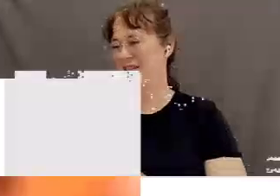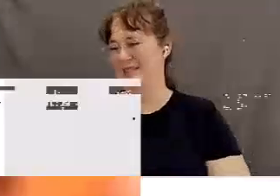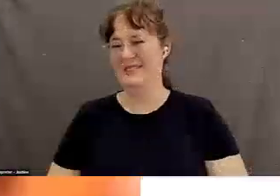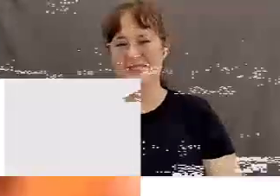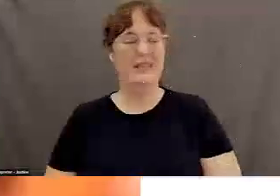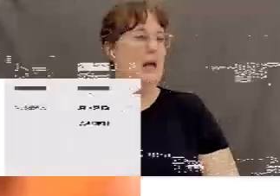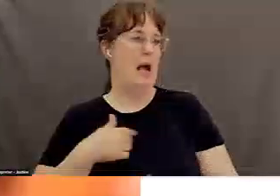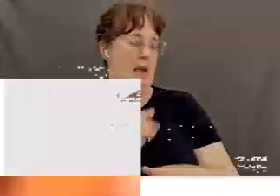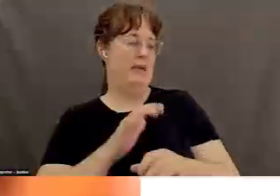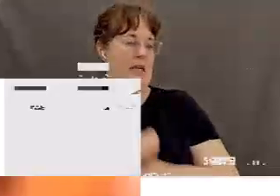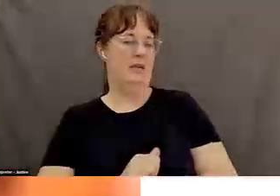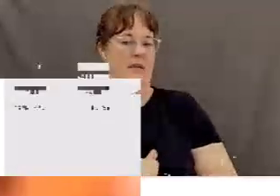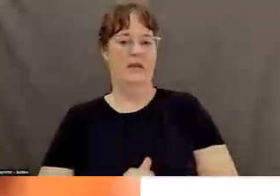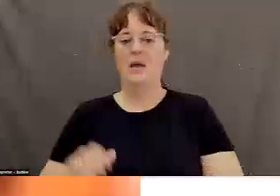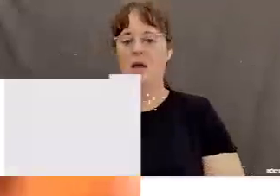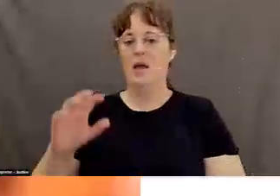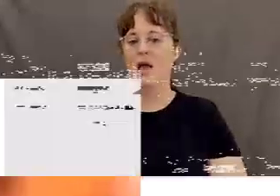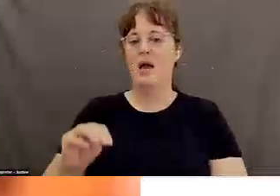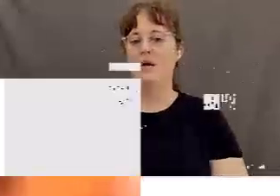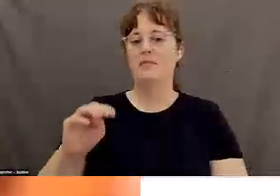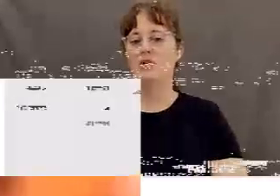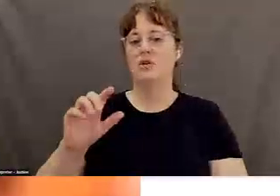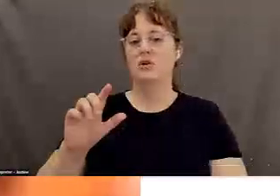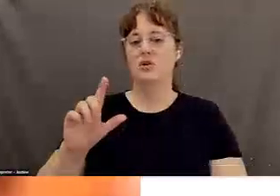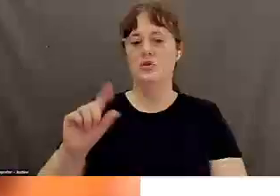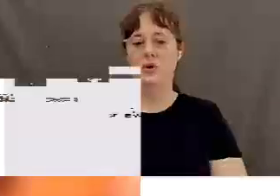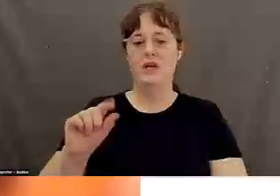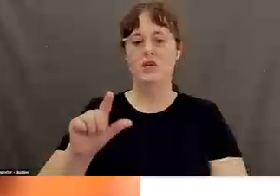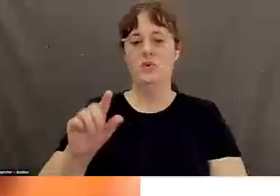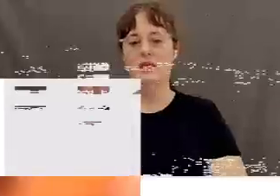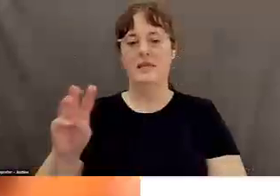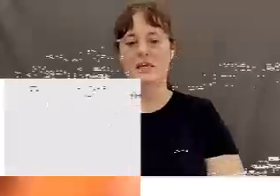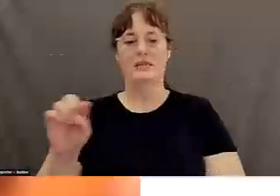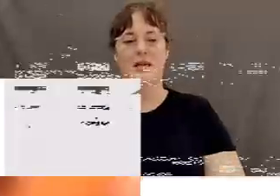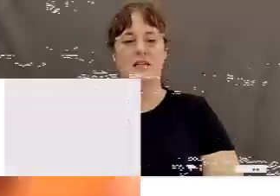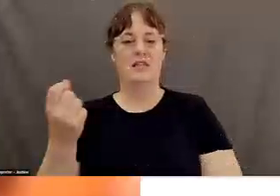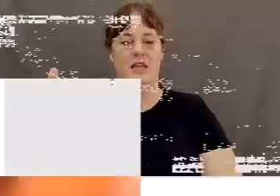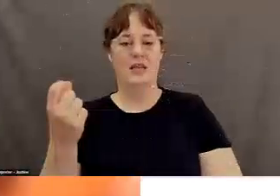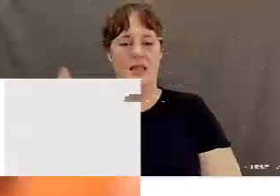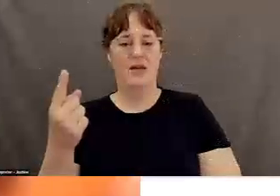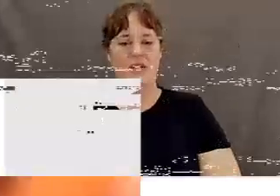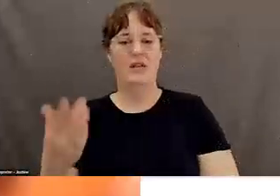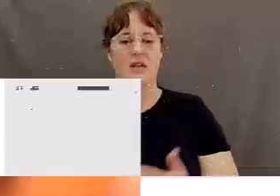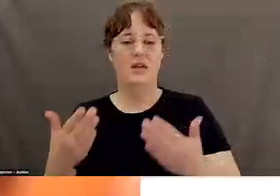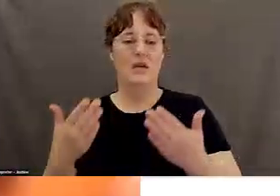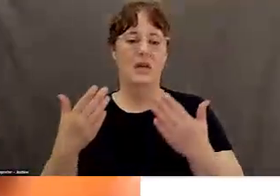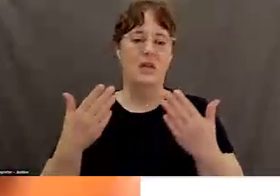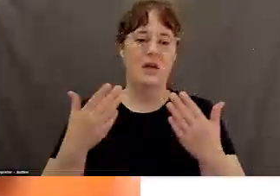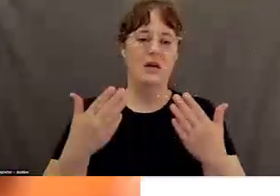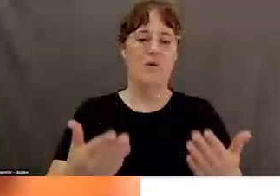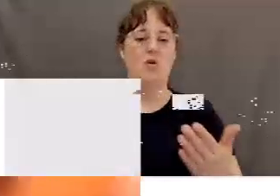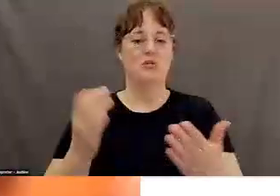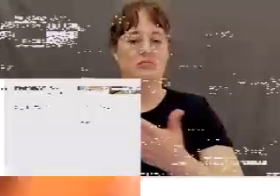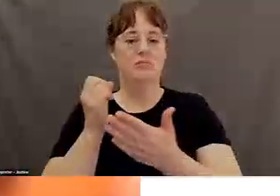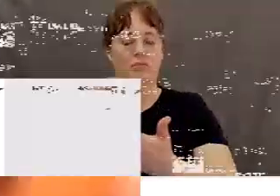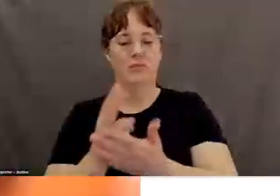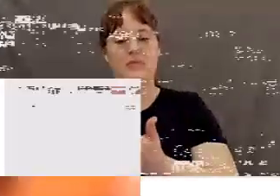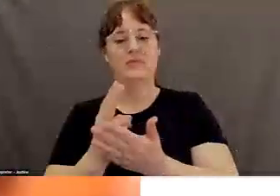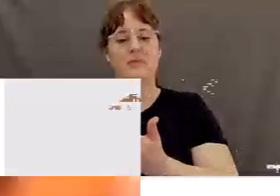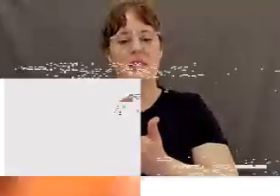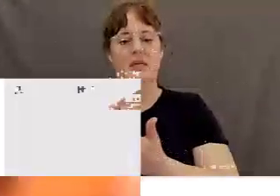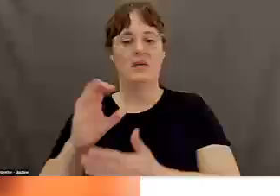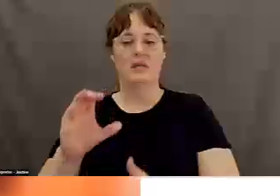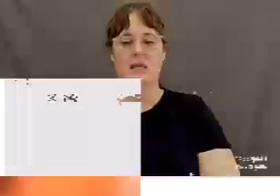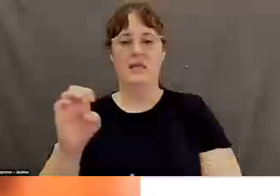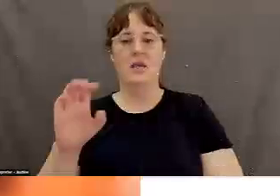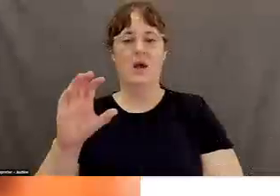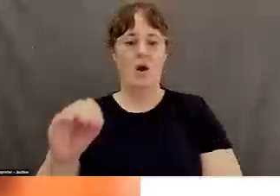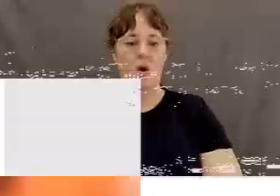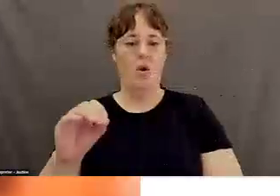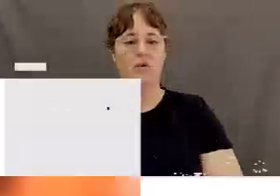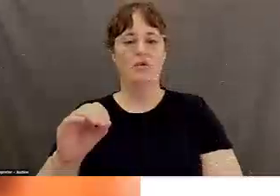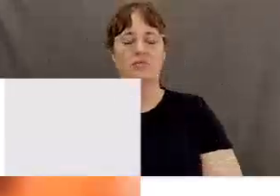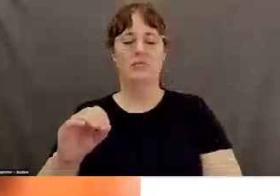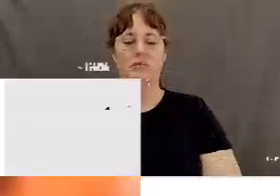Boardroom: Motion number M2026-11 is a motion of the Board of the Central Puget Sound Regional Transit Authority, authorizing the Chief Executive Officer to 1 execute a progressive design-build contract.